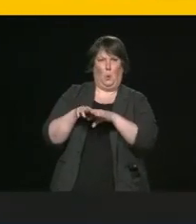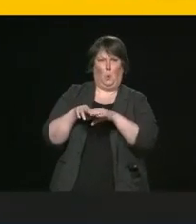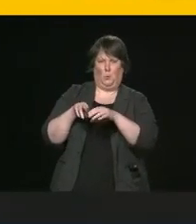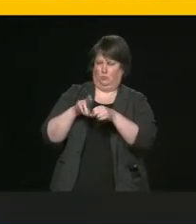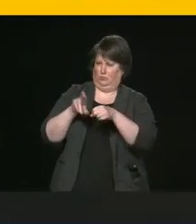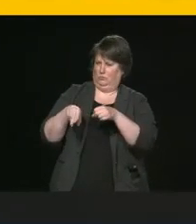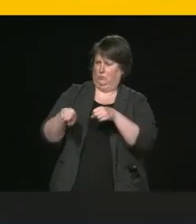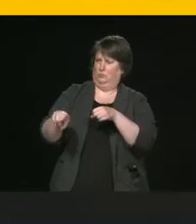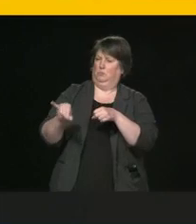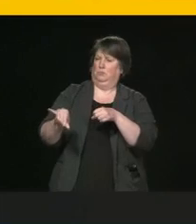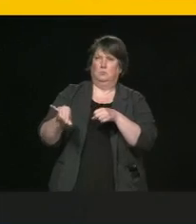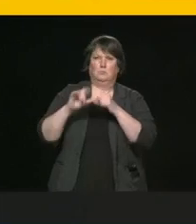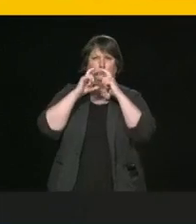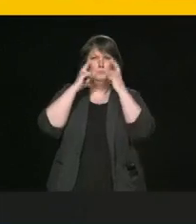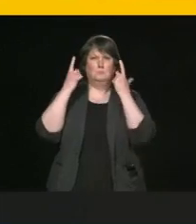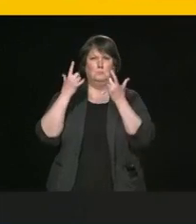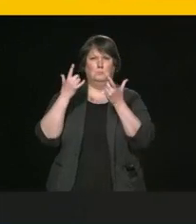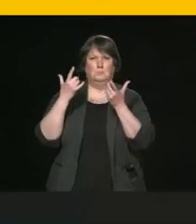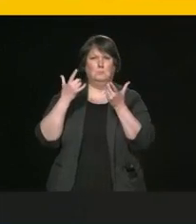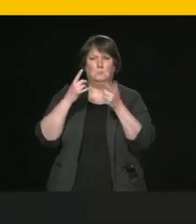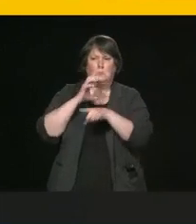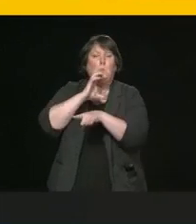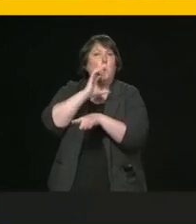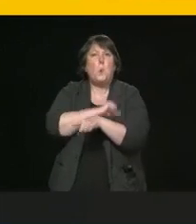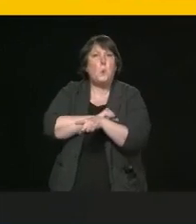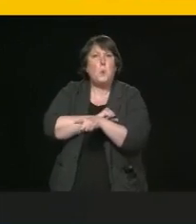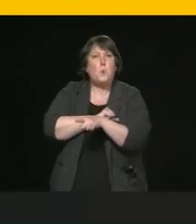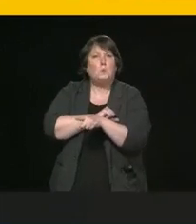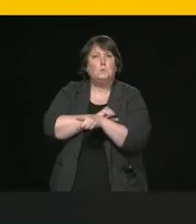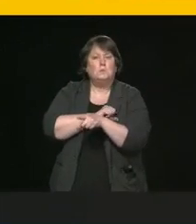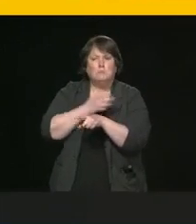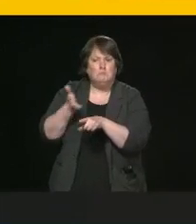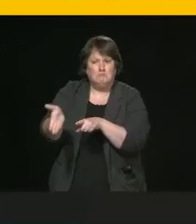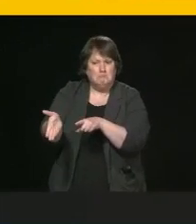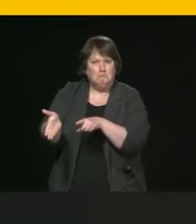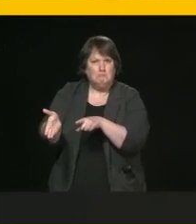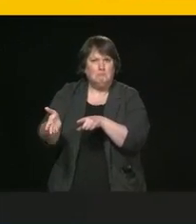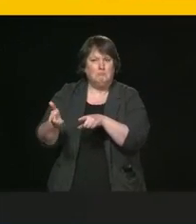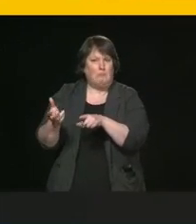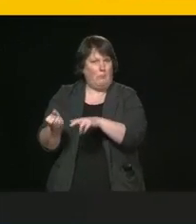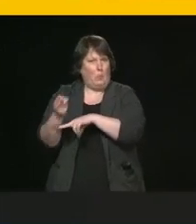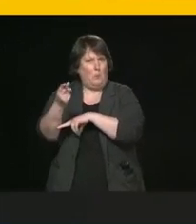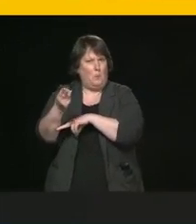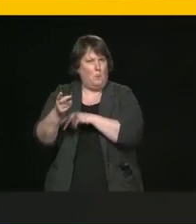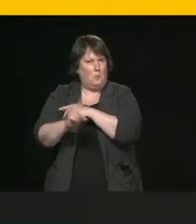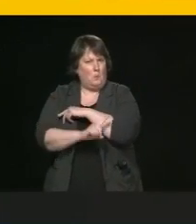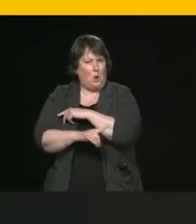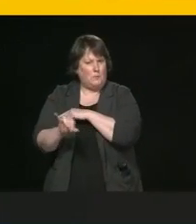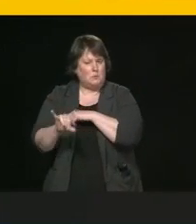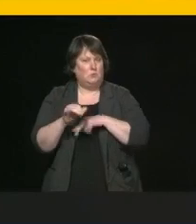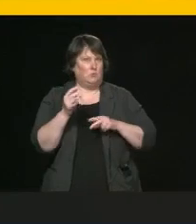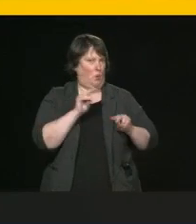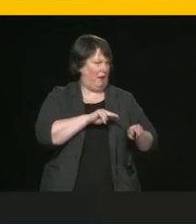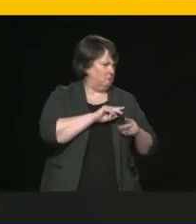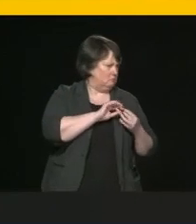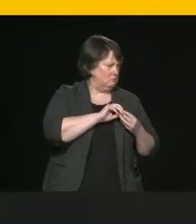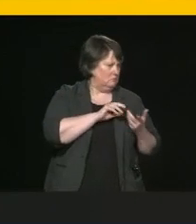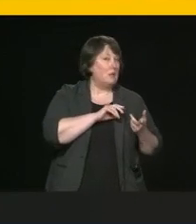READ THE STORY ABOUT THE DESTRUCTION OF EXPIRED MASKS IN THE SASKATCHEWAN WAREHOUSE.